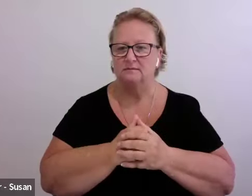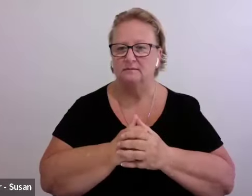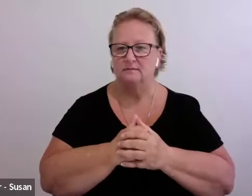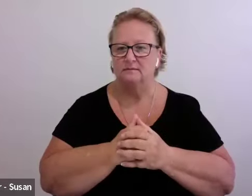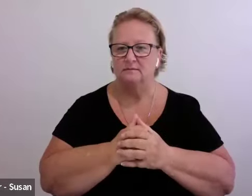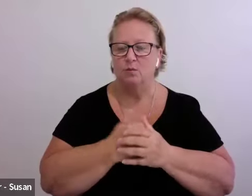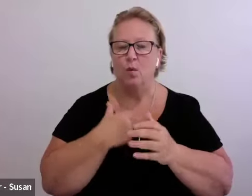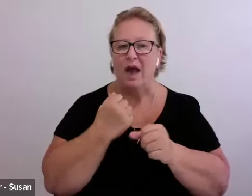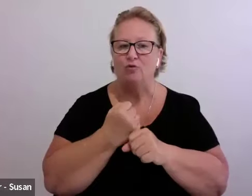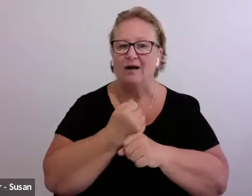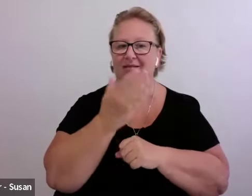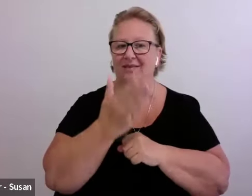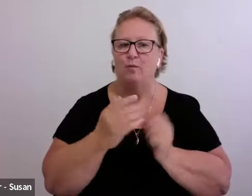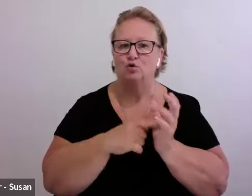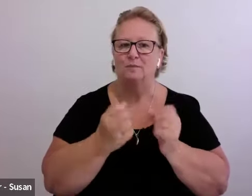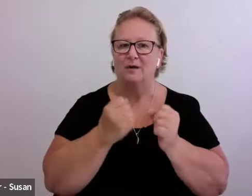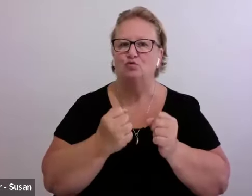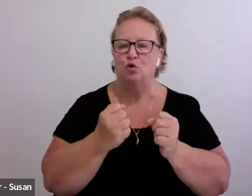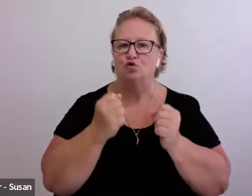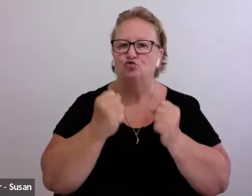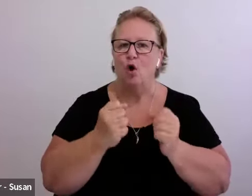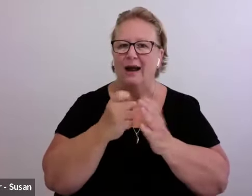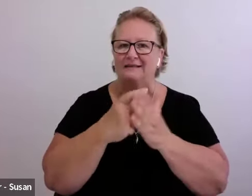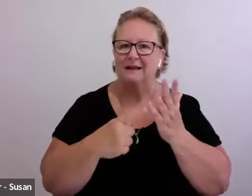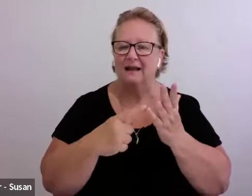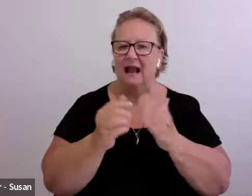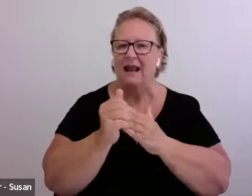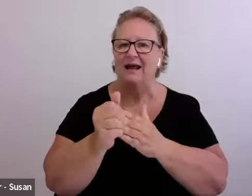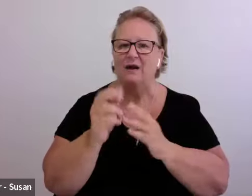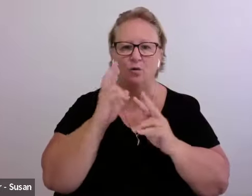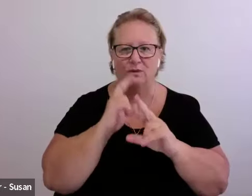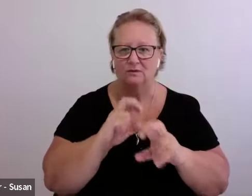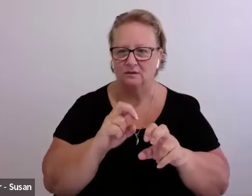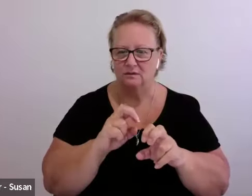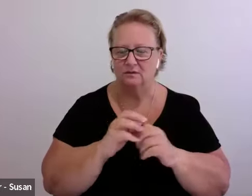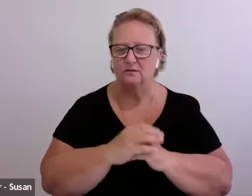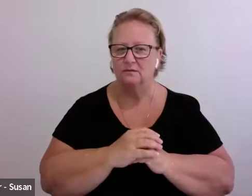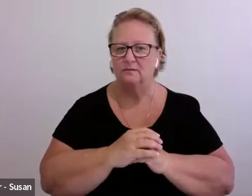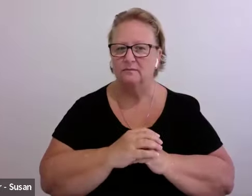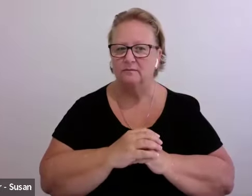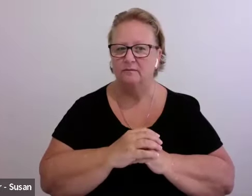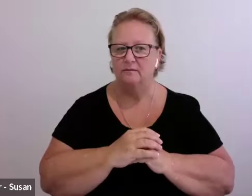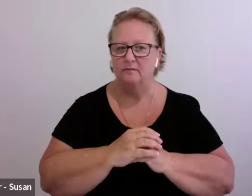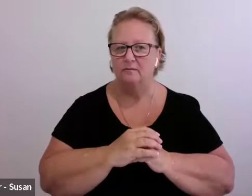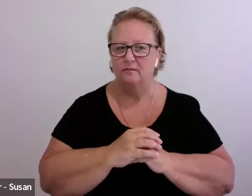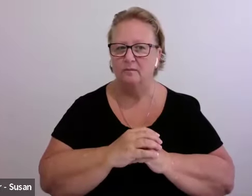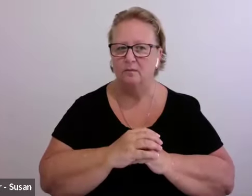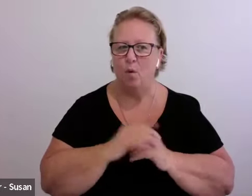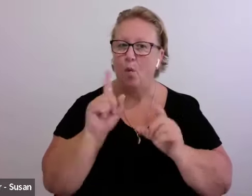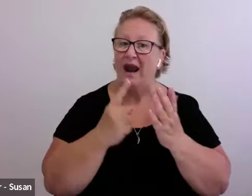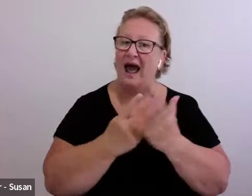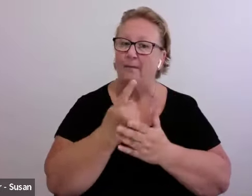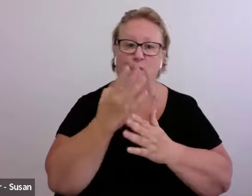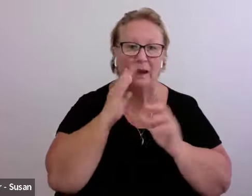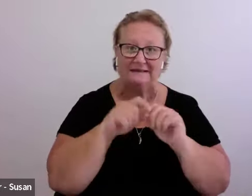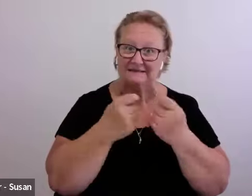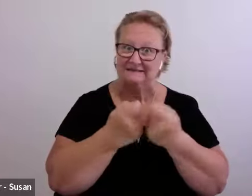to support you as you develop your applications.